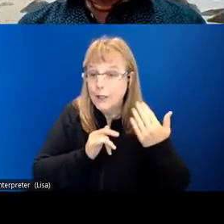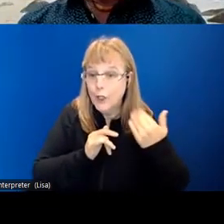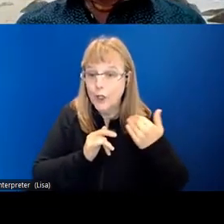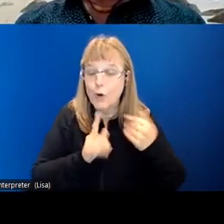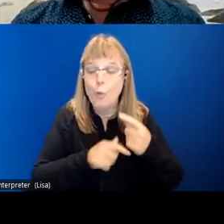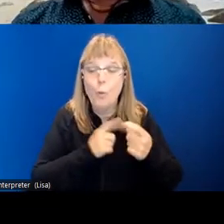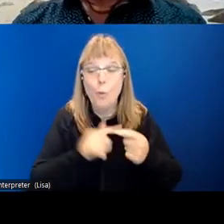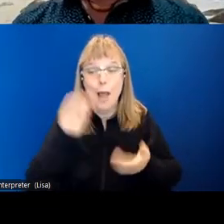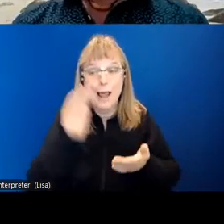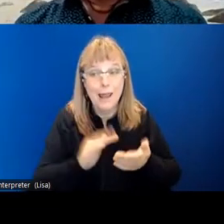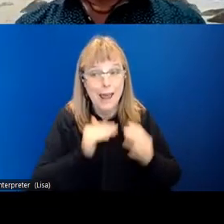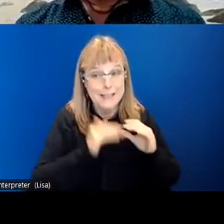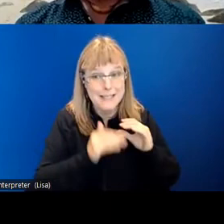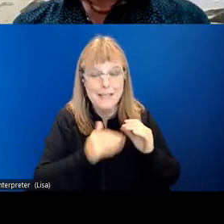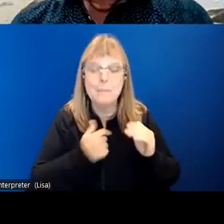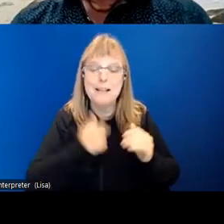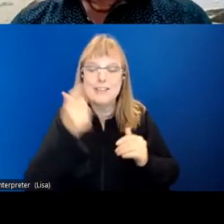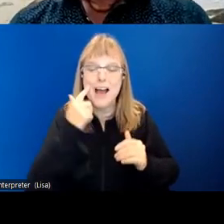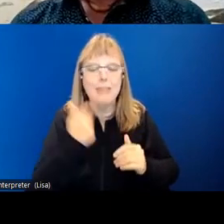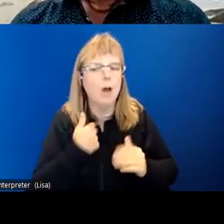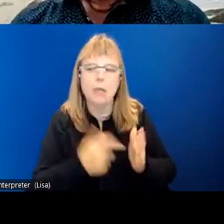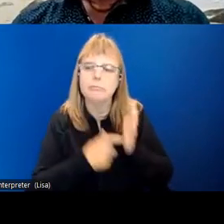I thought I have to answer every single one, and it's not possible.